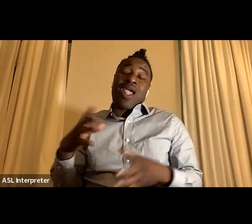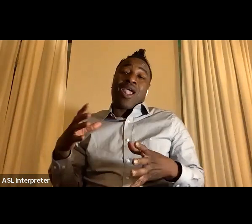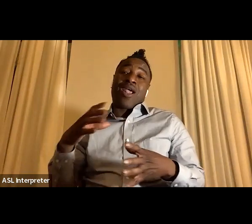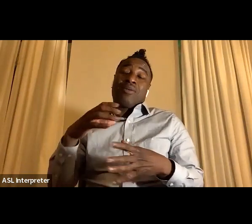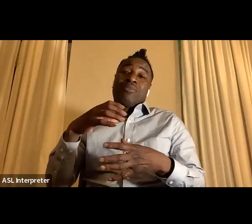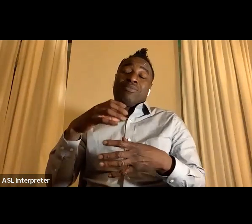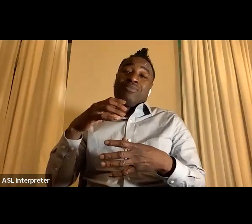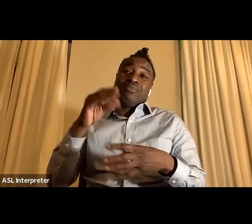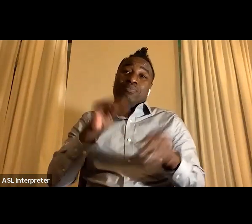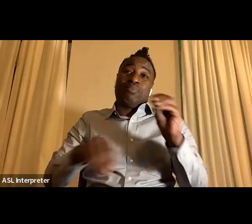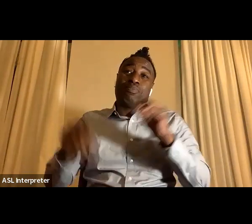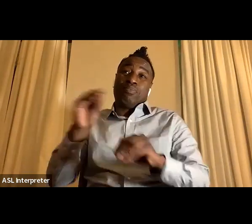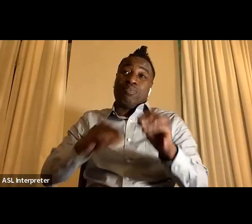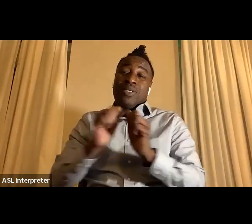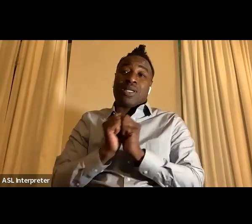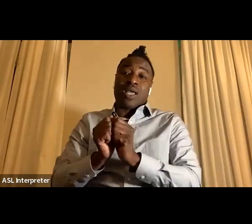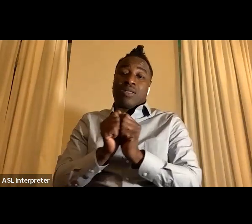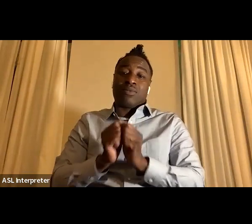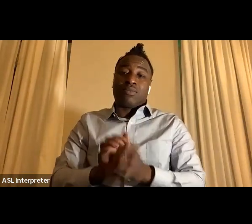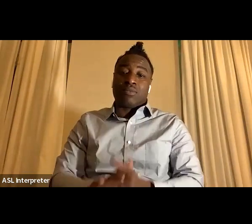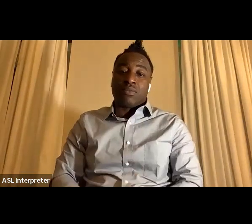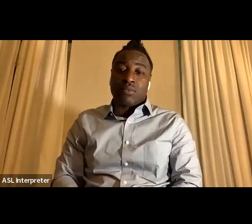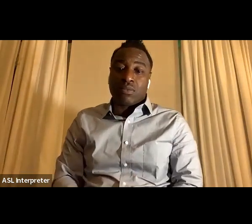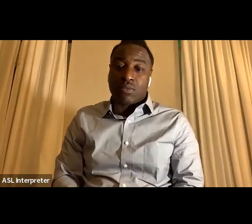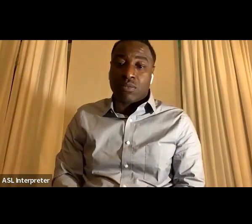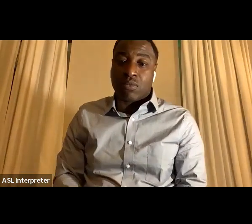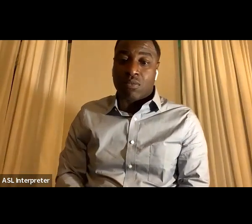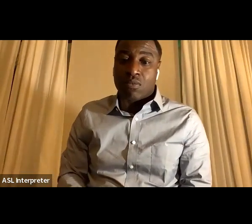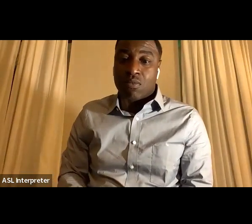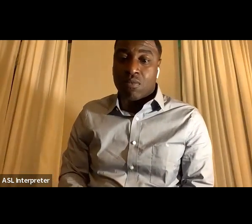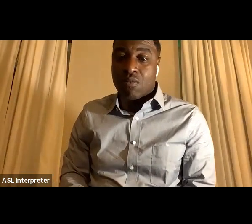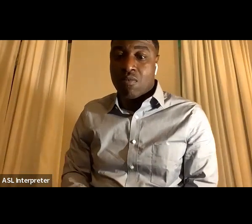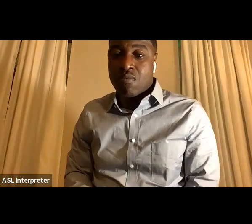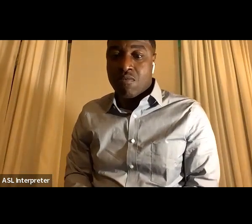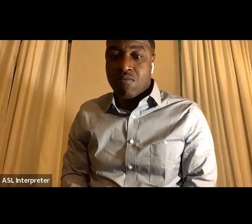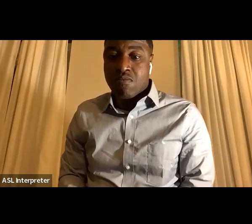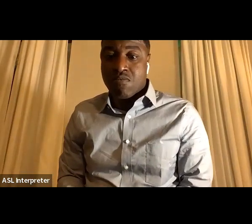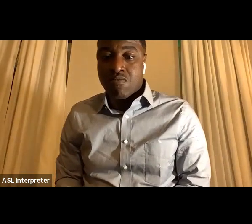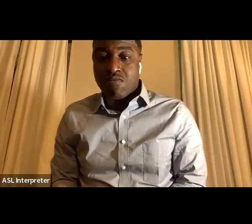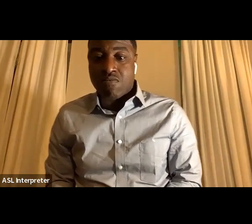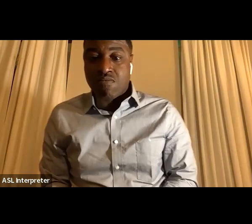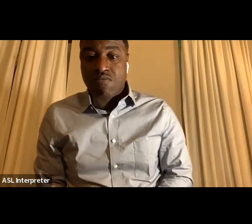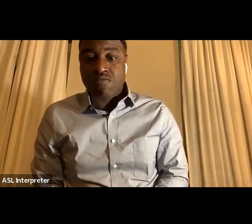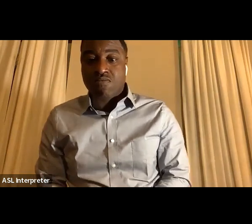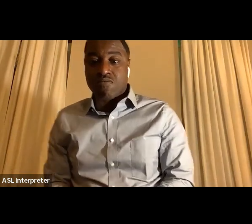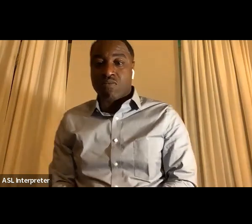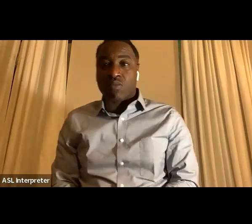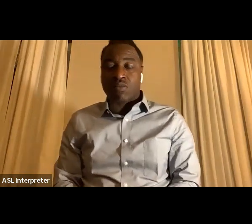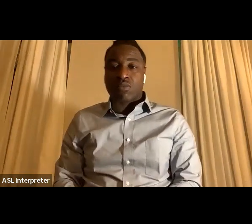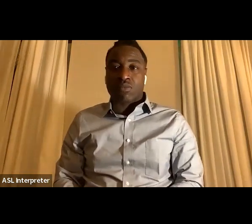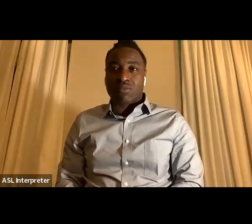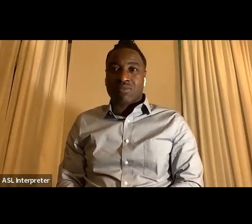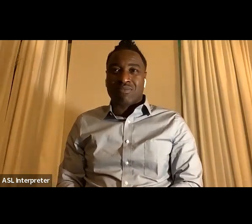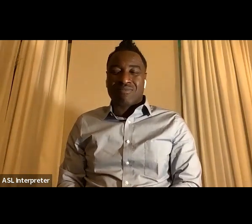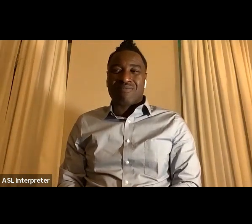I think something that can happen for a lot of artists and even just for people themselves, we can get trapped and go